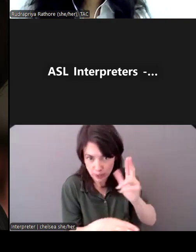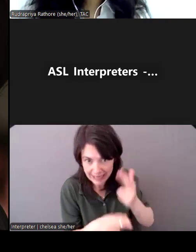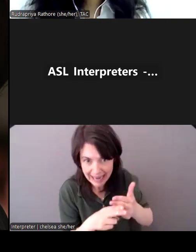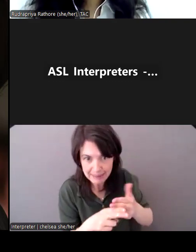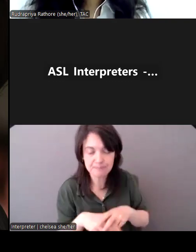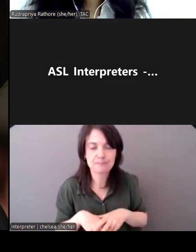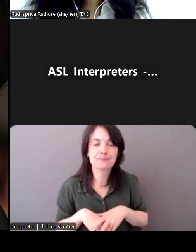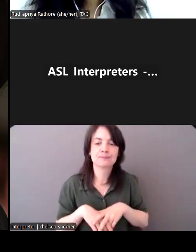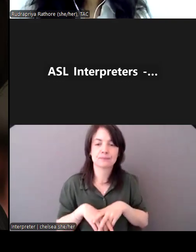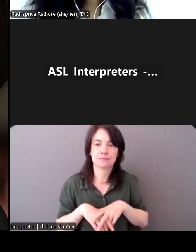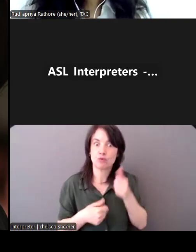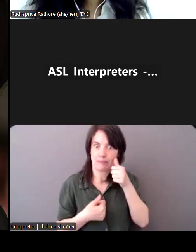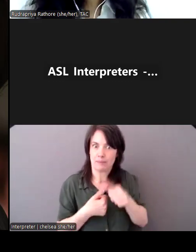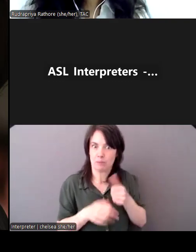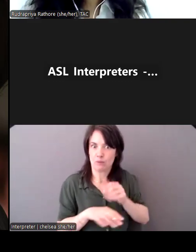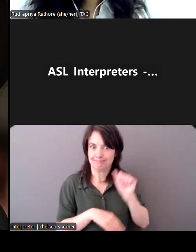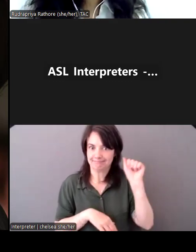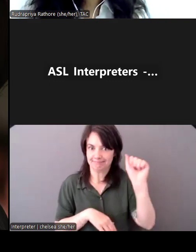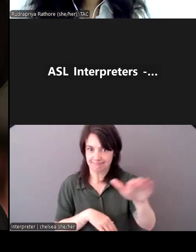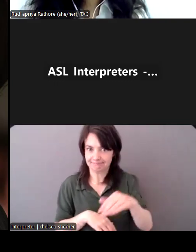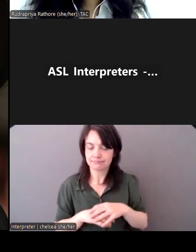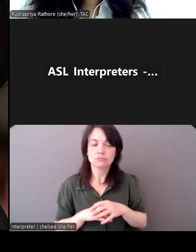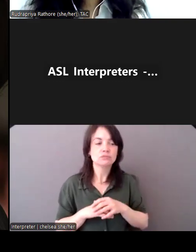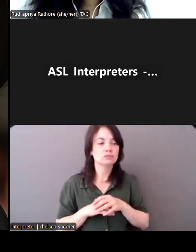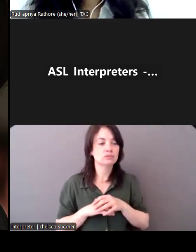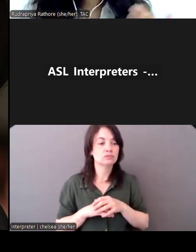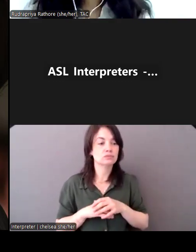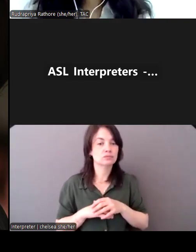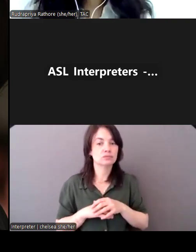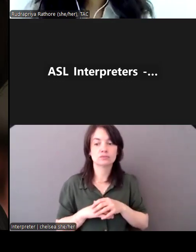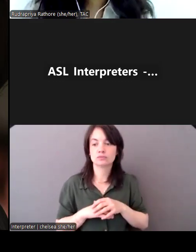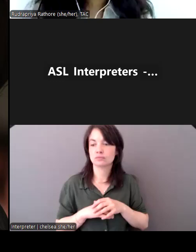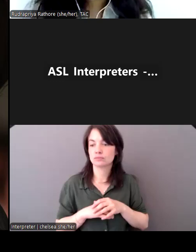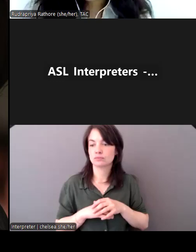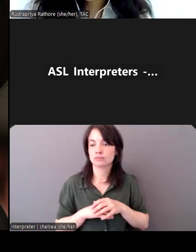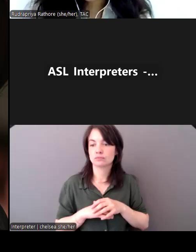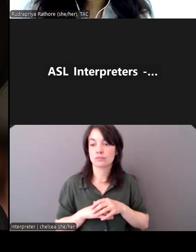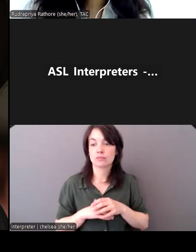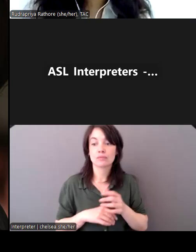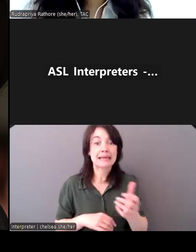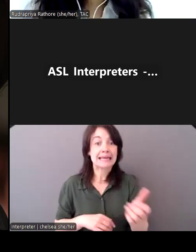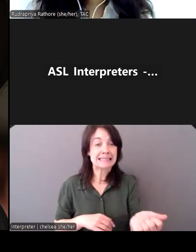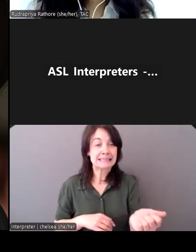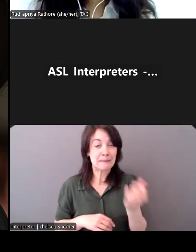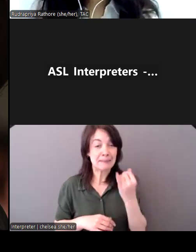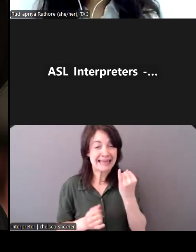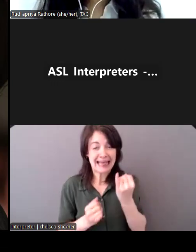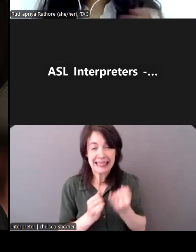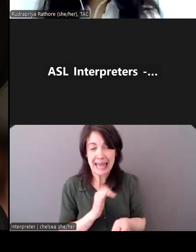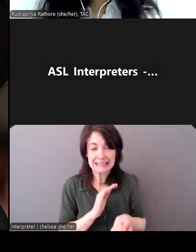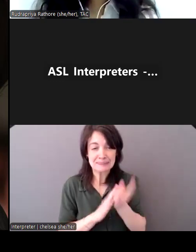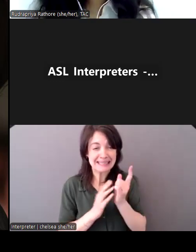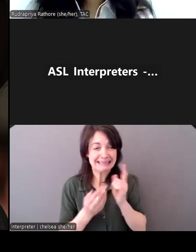um and you want to not submit it at the last second so try to give yourself a few hours or